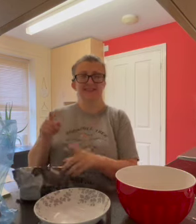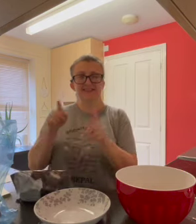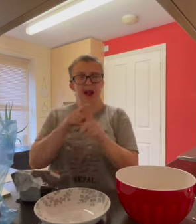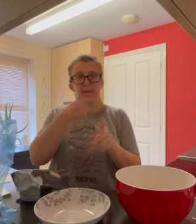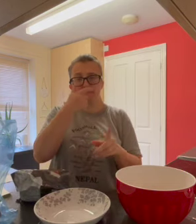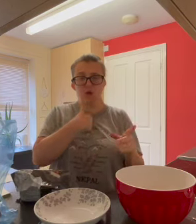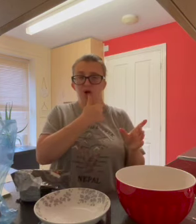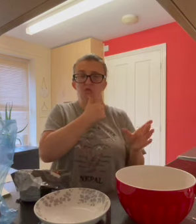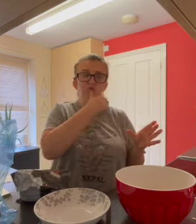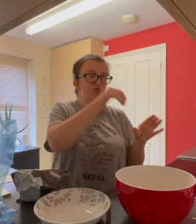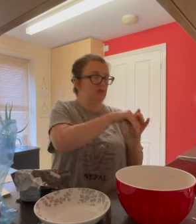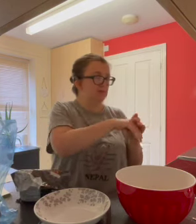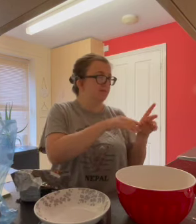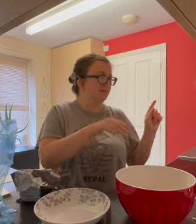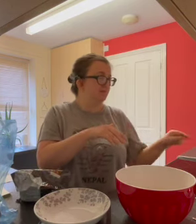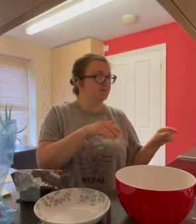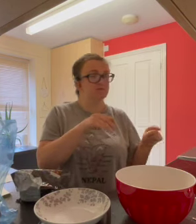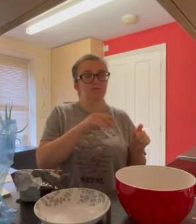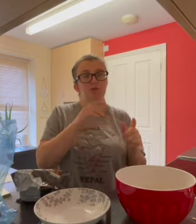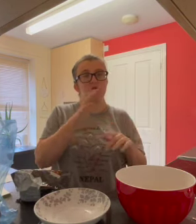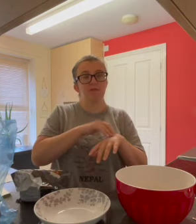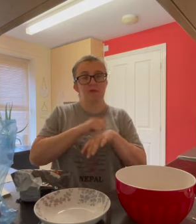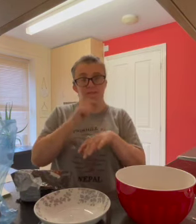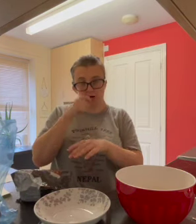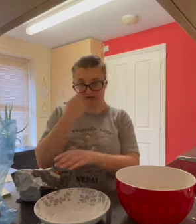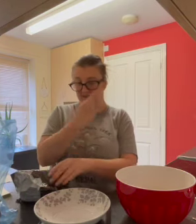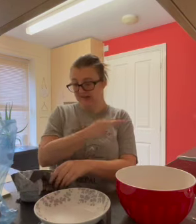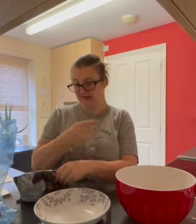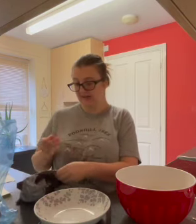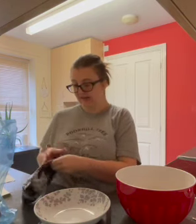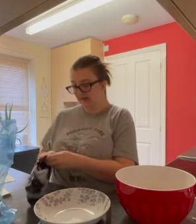of same fruits that I used for Christmas pudding,